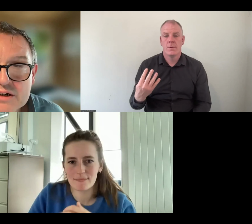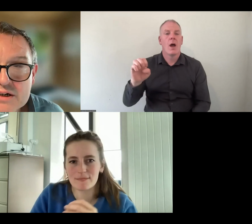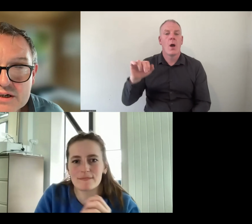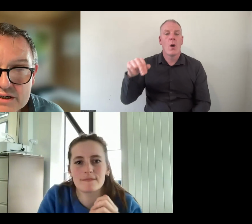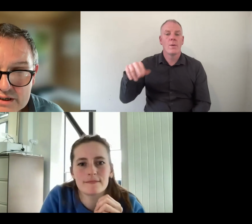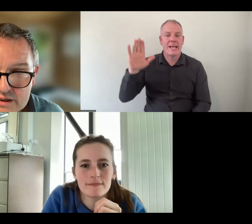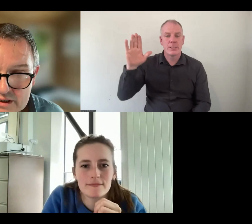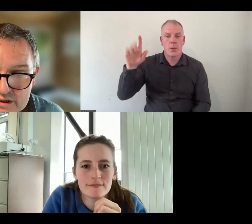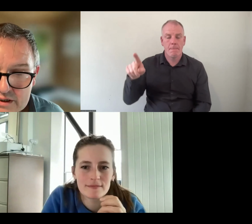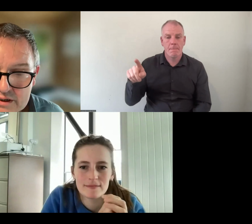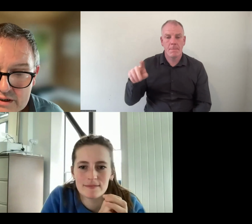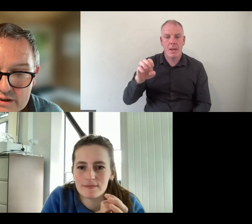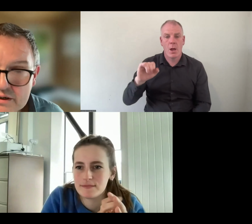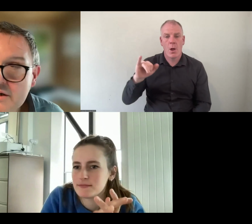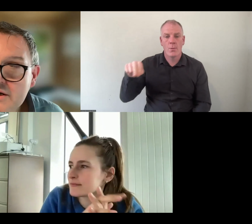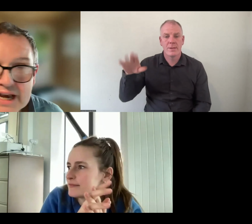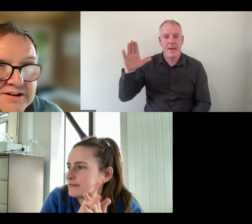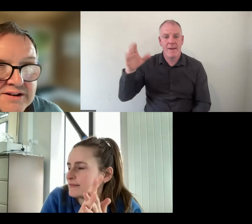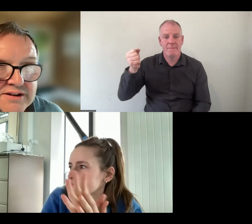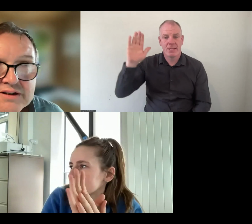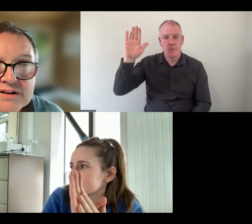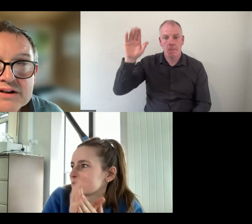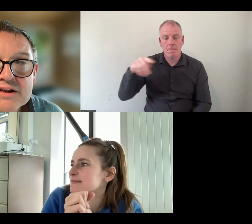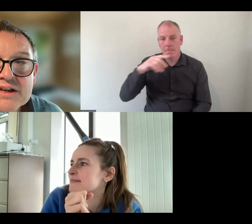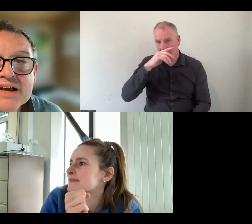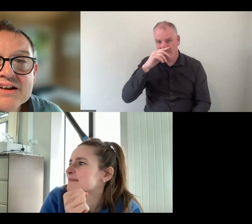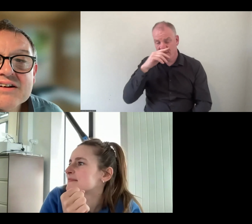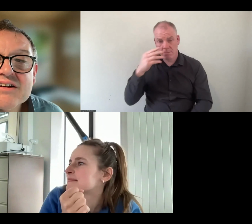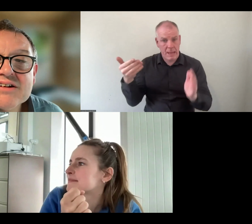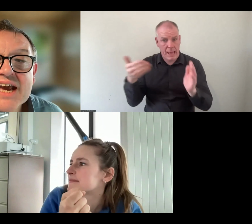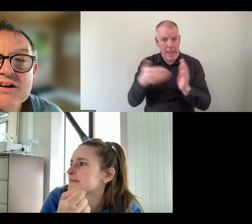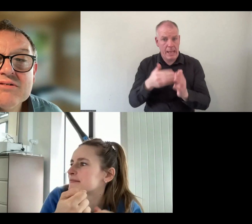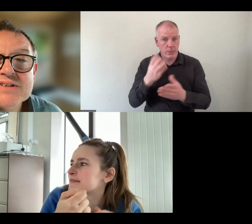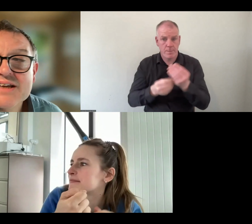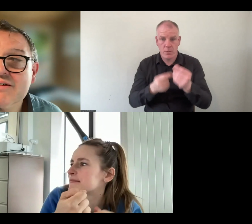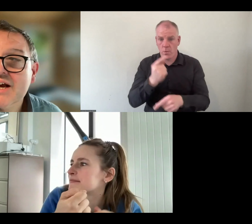Eoin has his hand raised, just so maybe he wants to come in on... PÁDRAIG: Yeah, OK, Eoin, sorry.